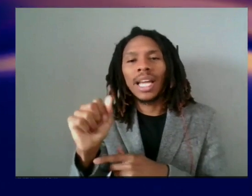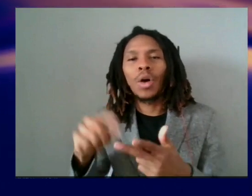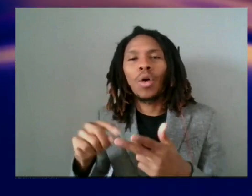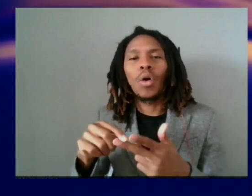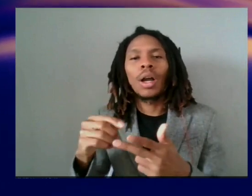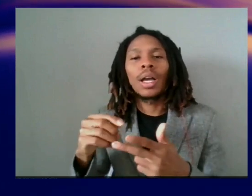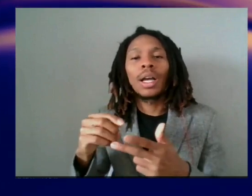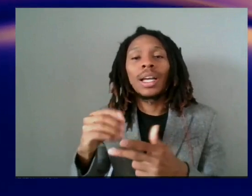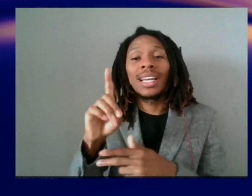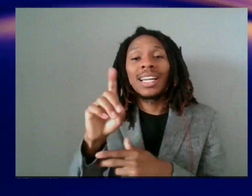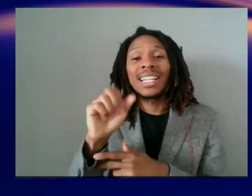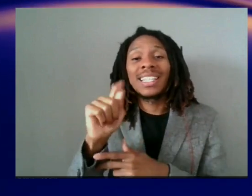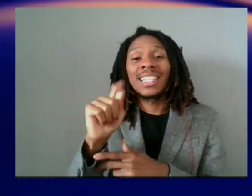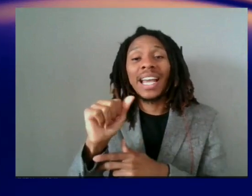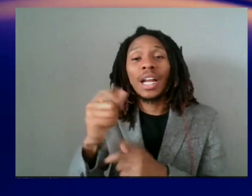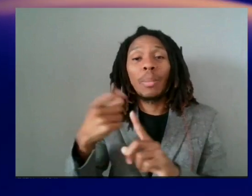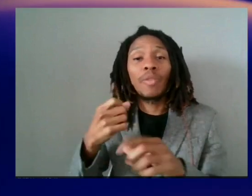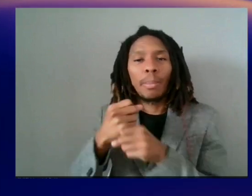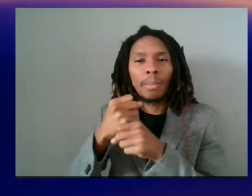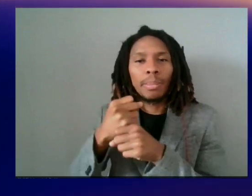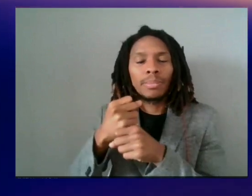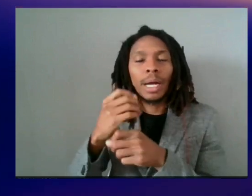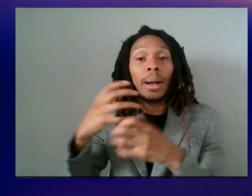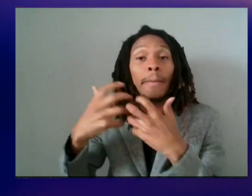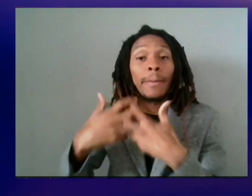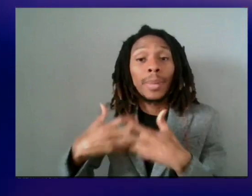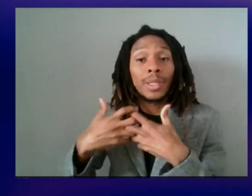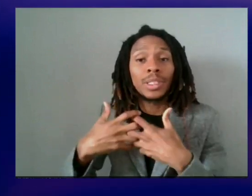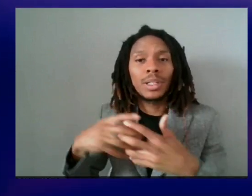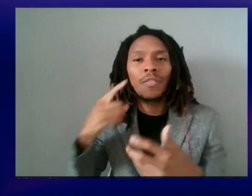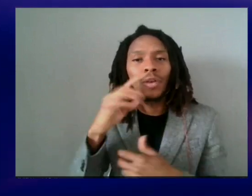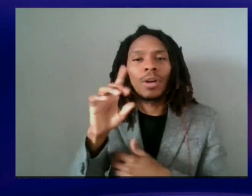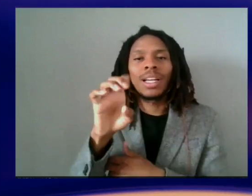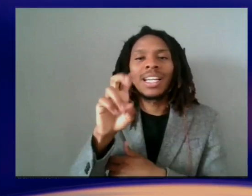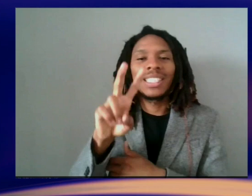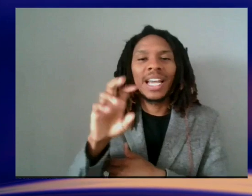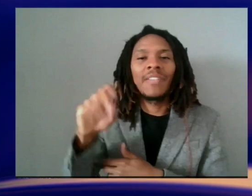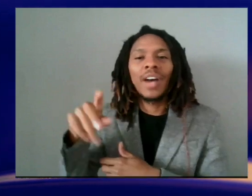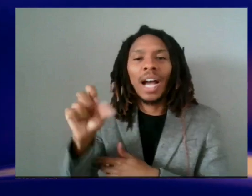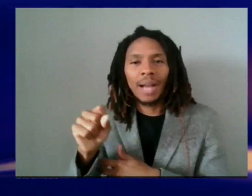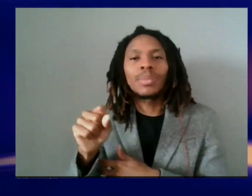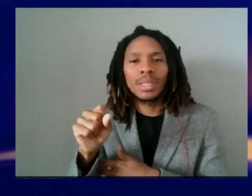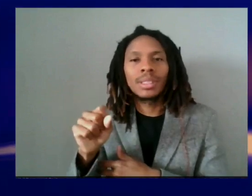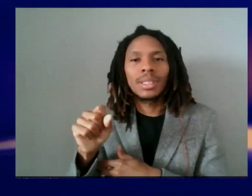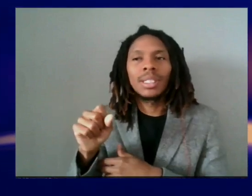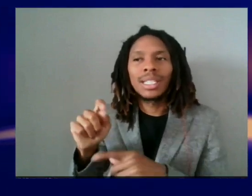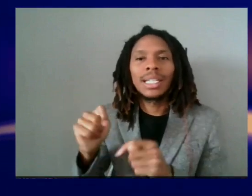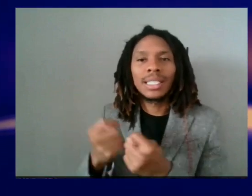for your DevOps or your Secop teams to be able to use them for either